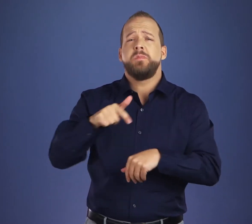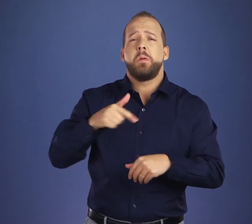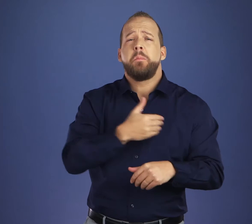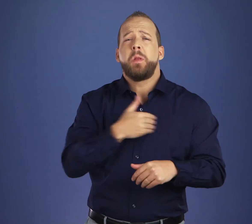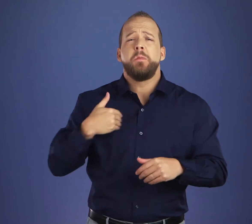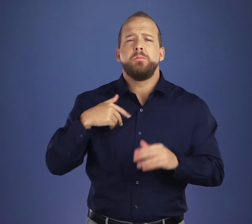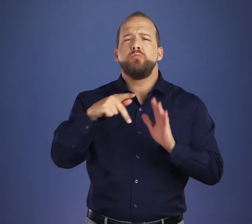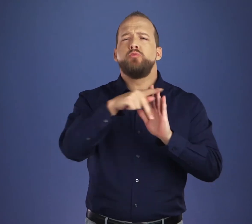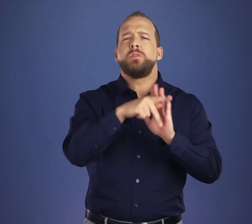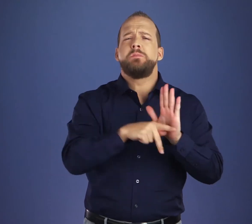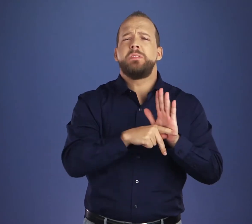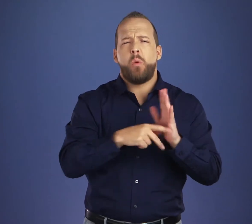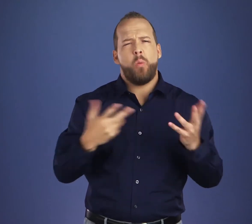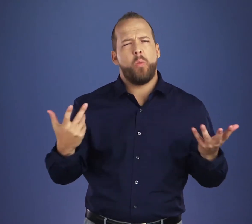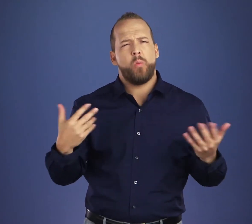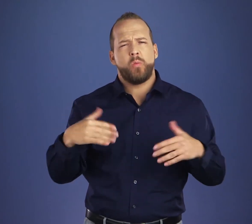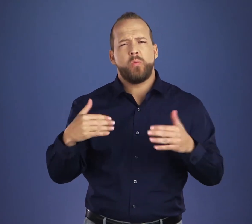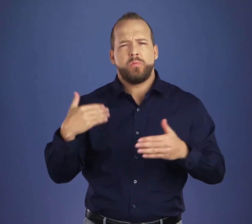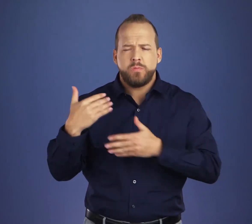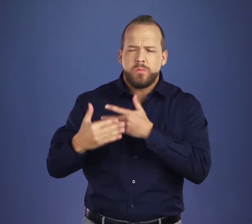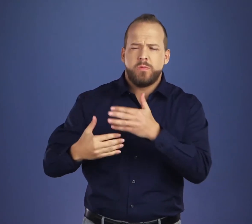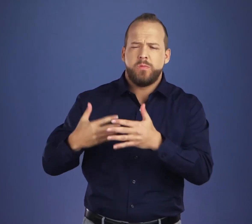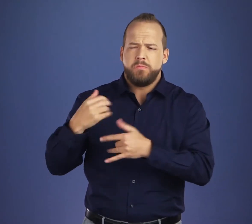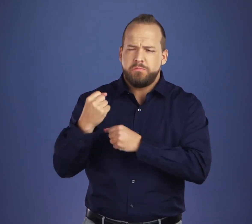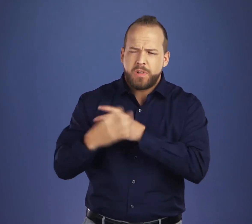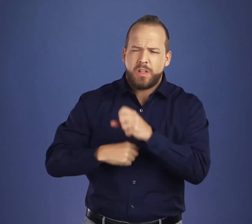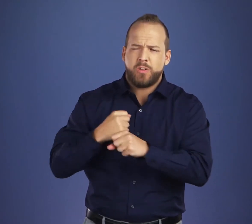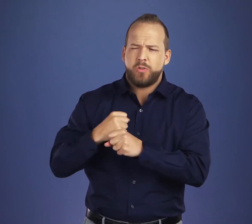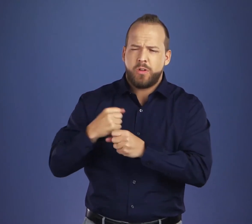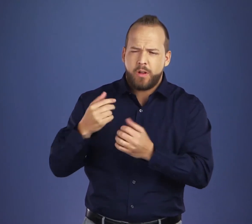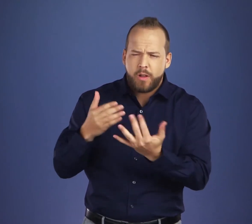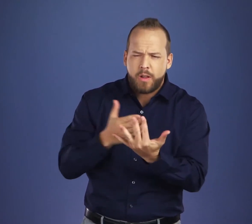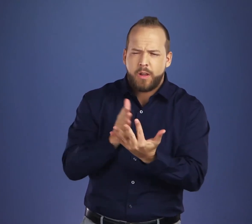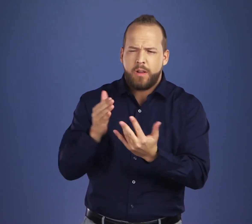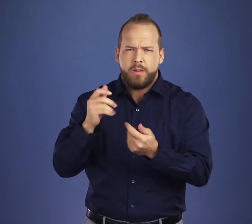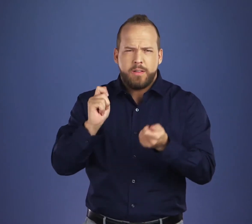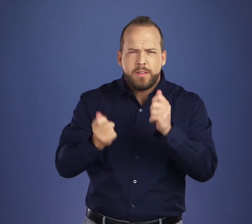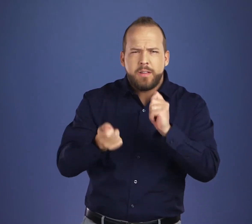To establish this principle of membership took years of harrowing experience.